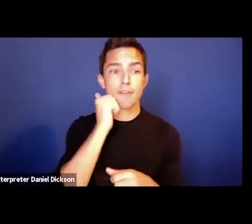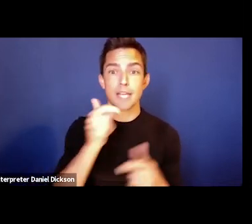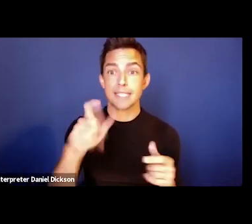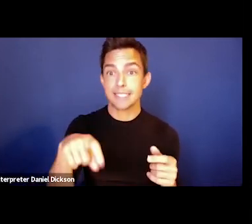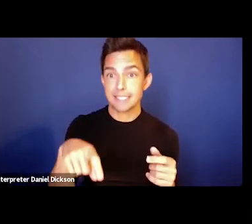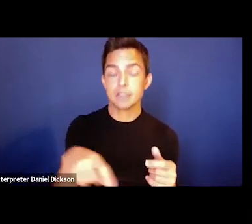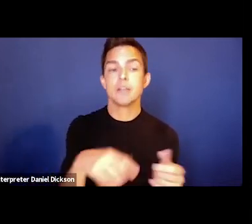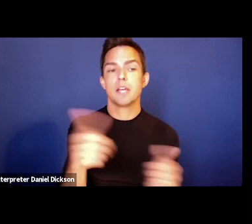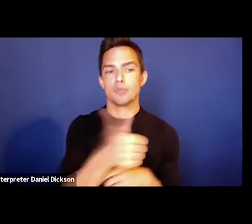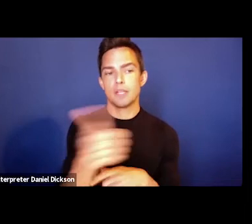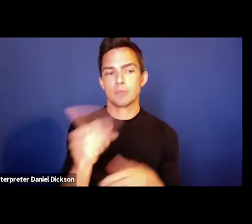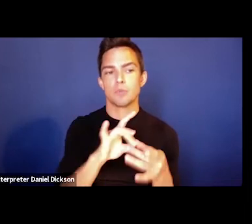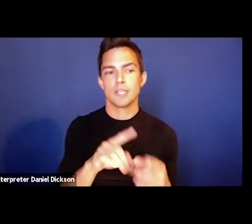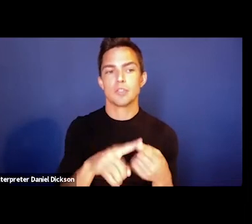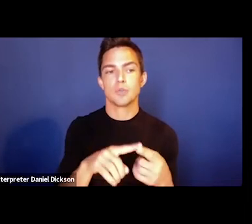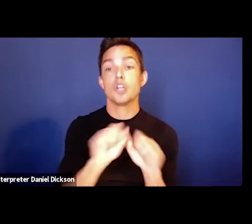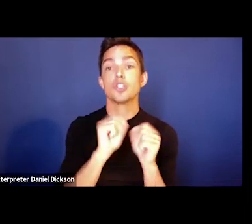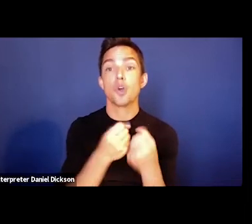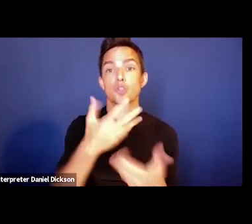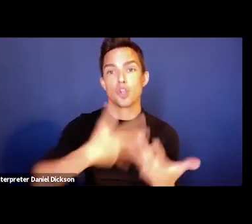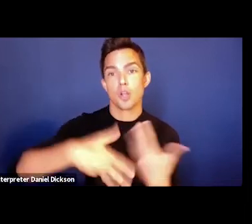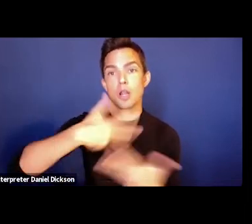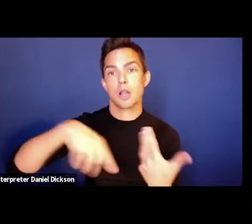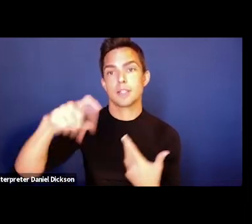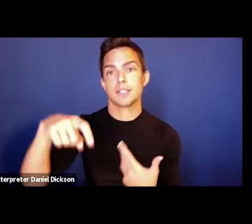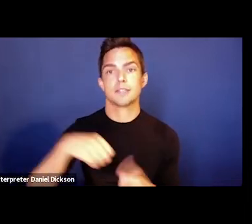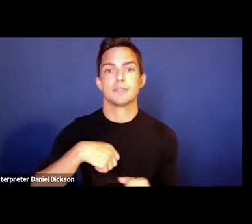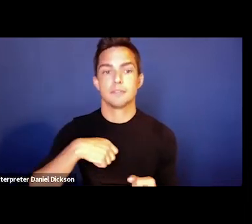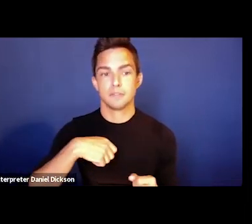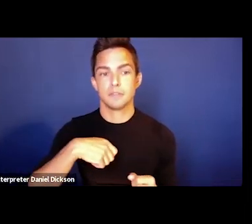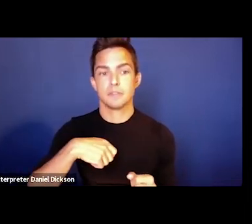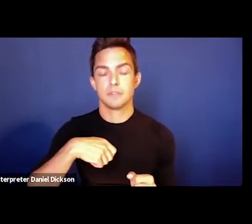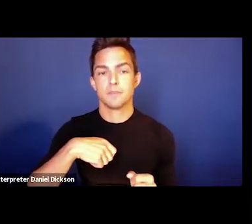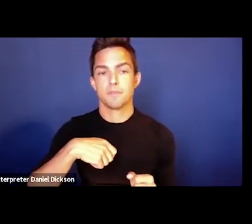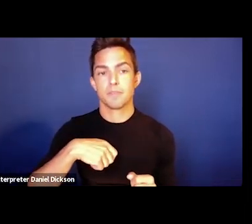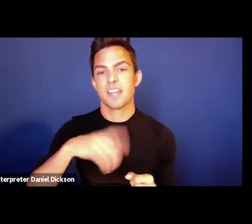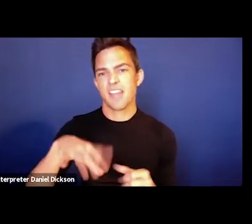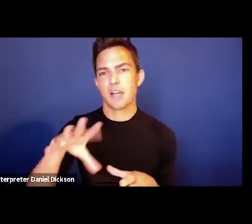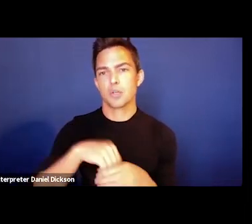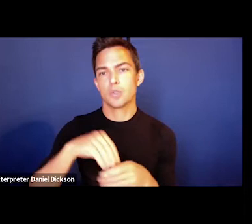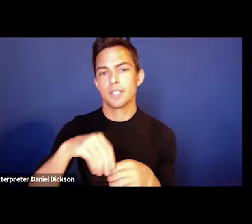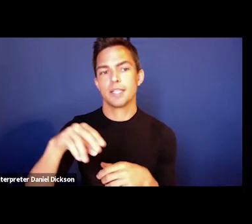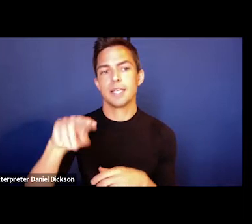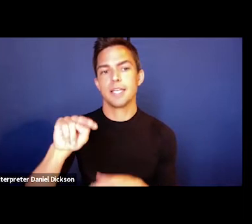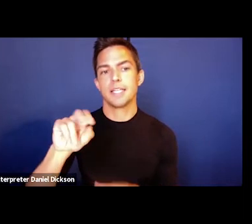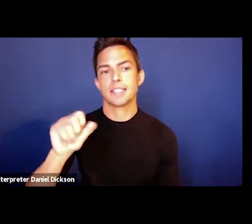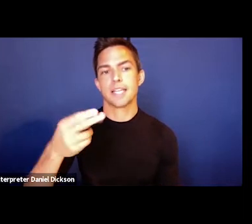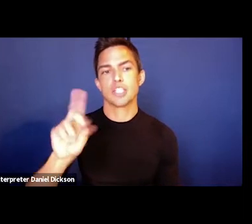transportation problems for social needs included in the NSHD there were there was a question